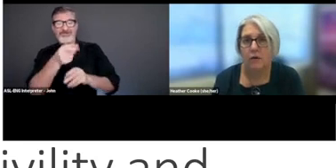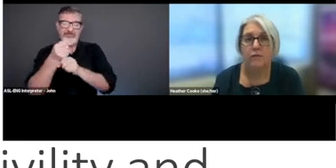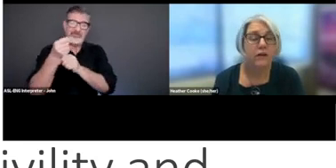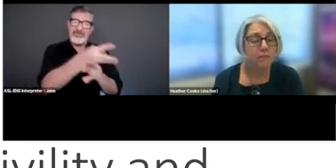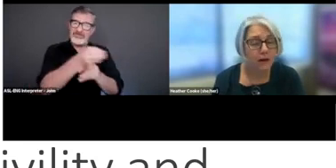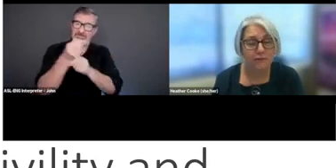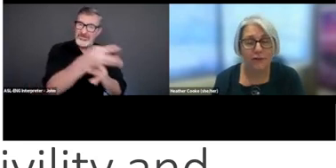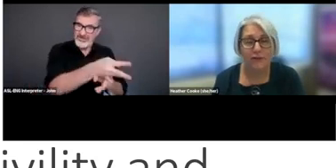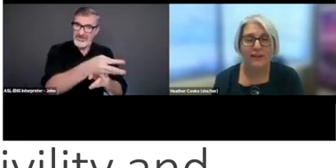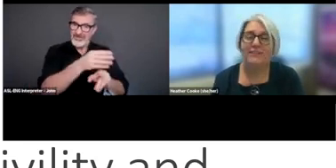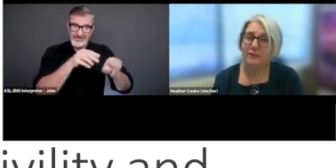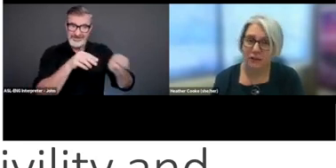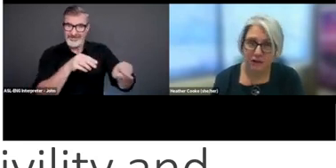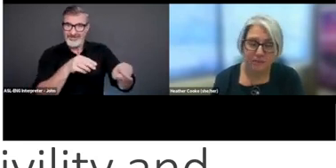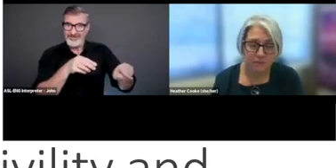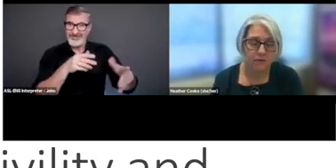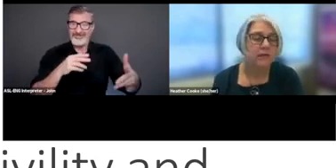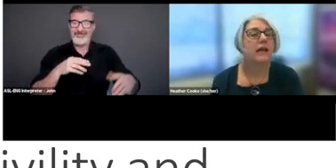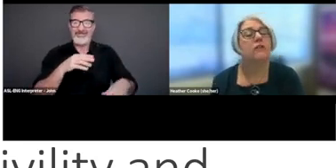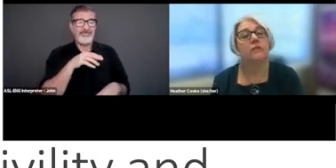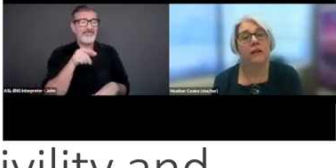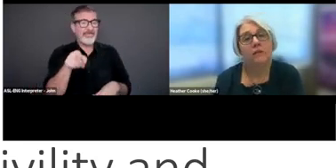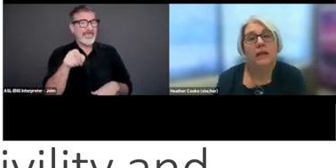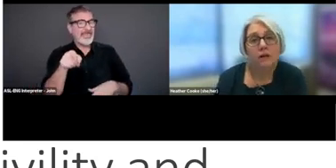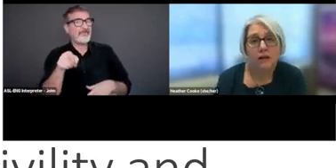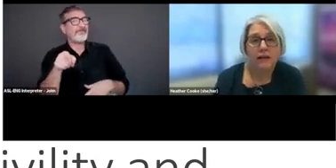lot of people and she was going to make her life hell. And so